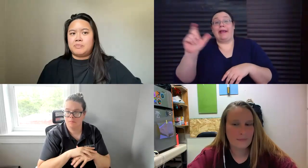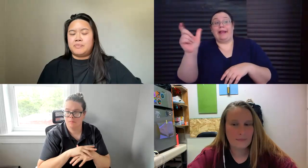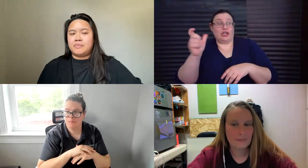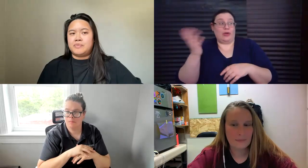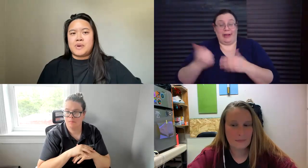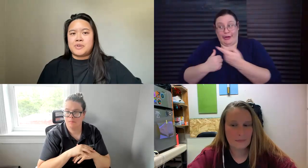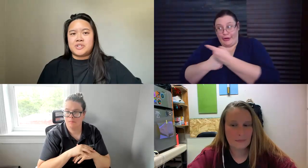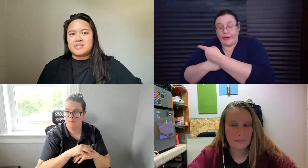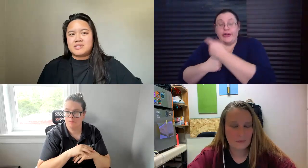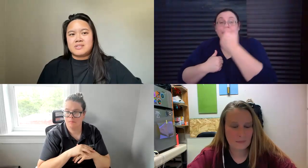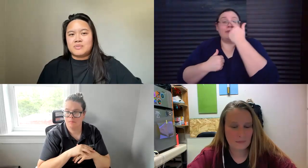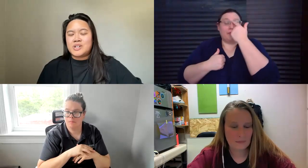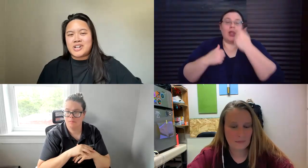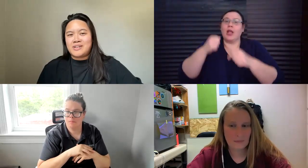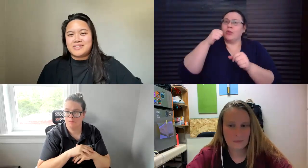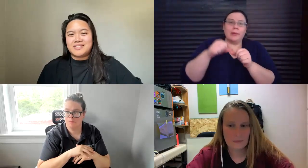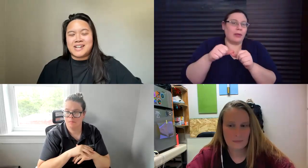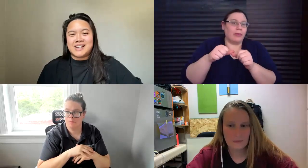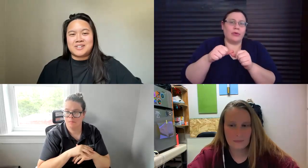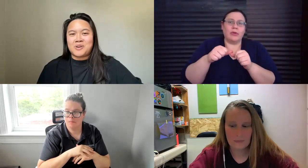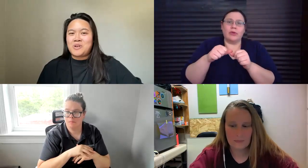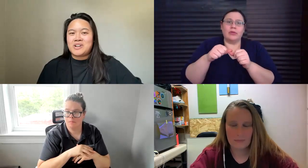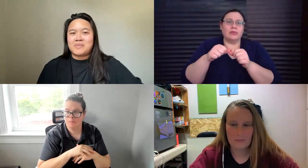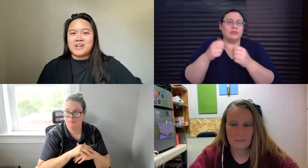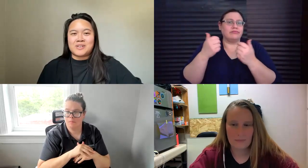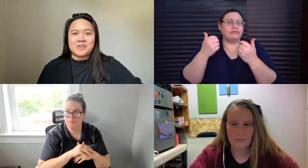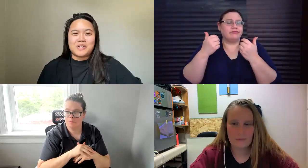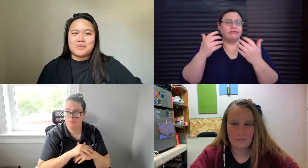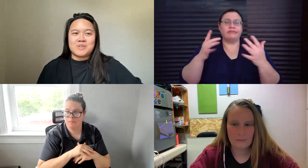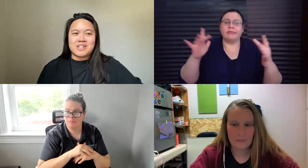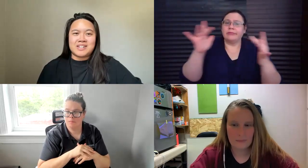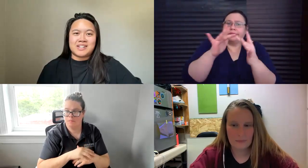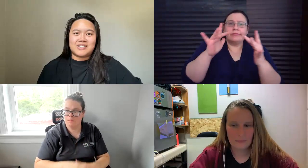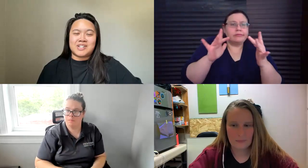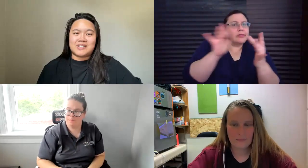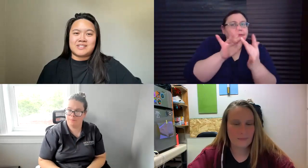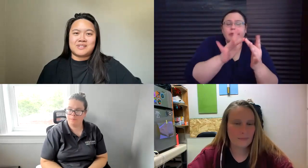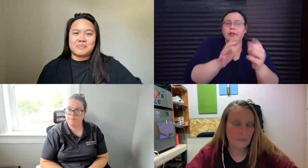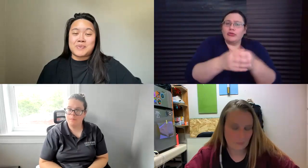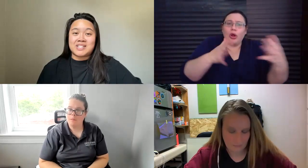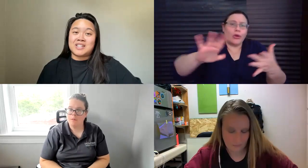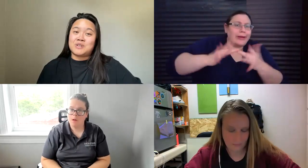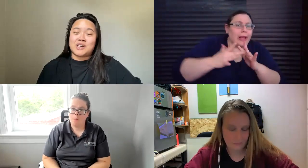Remember, just reach out, grow our network, grow your community, and just maybe continue